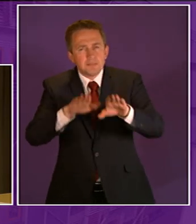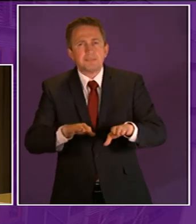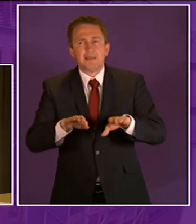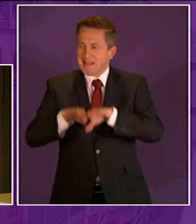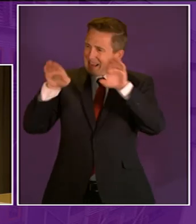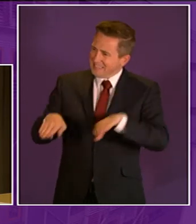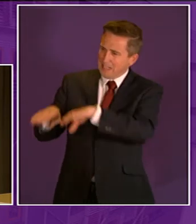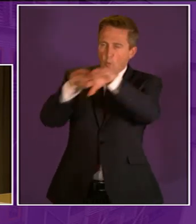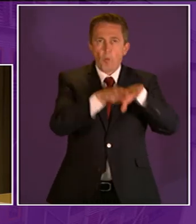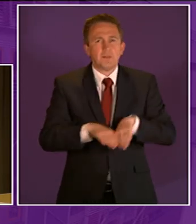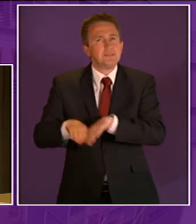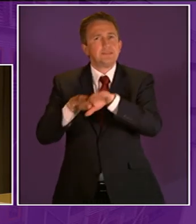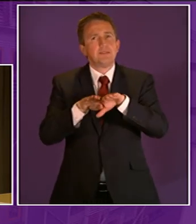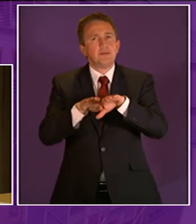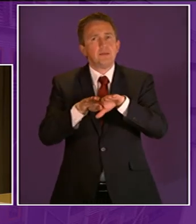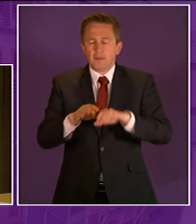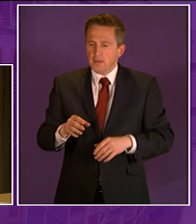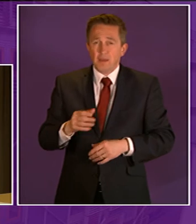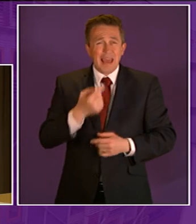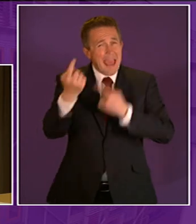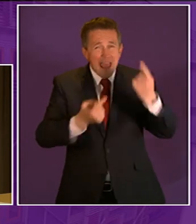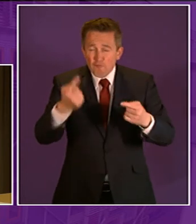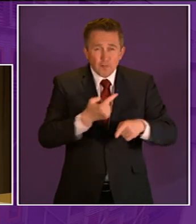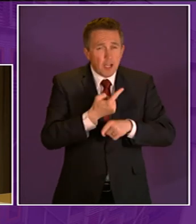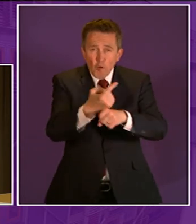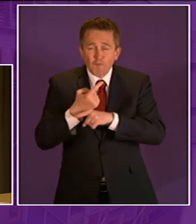Every conversation counts.